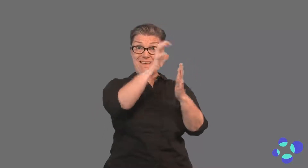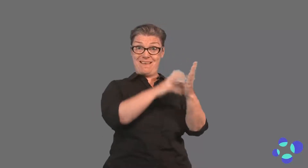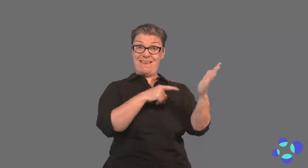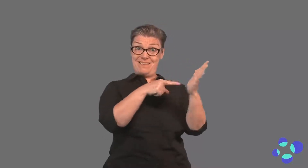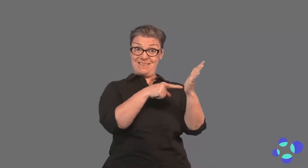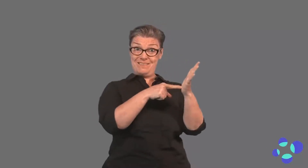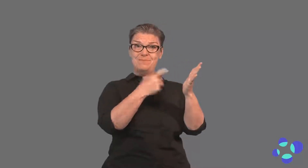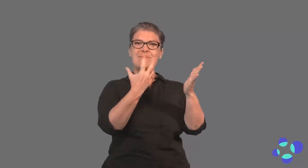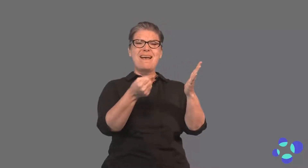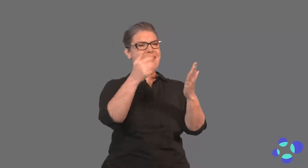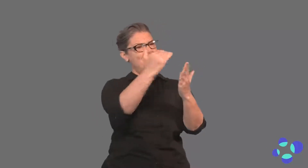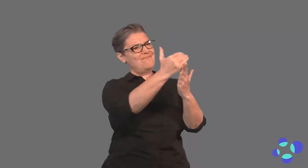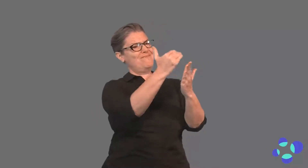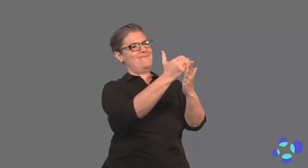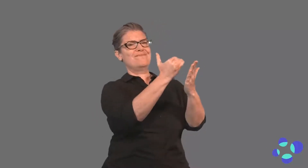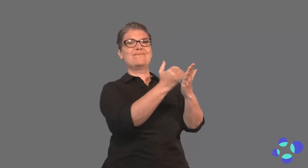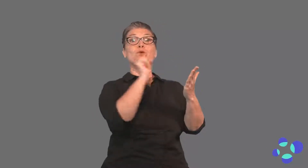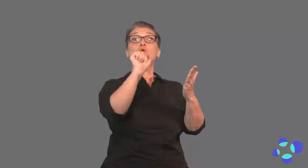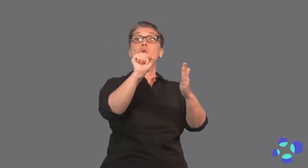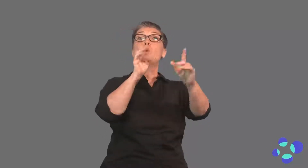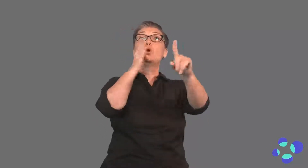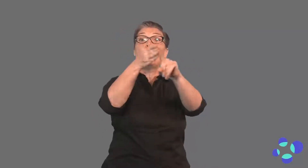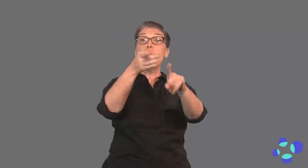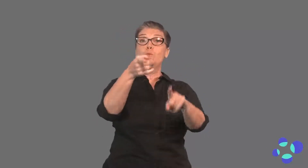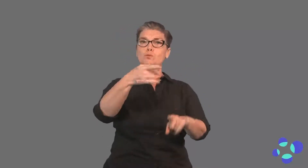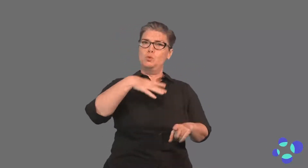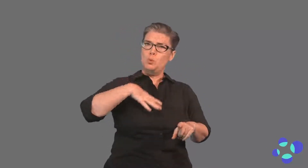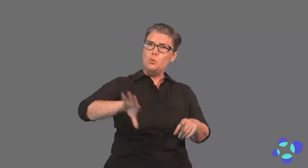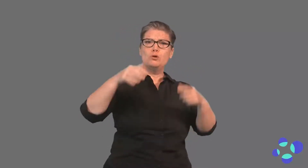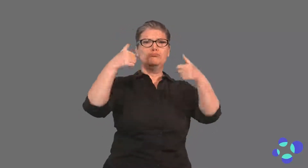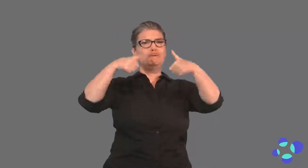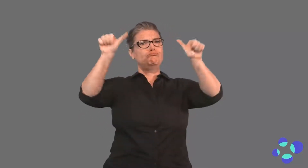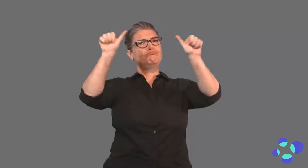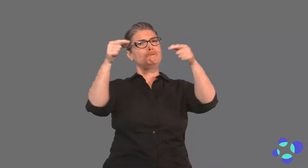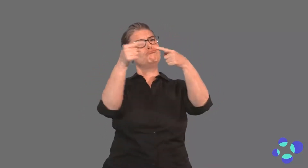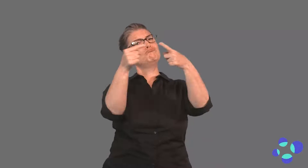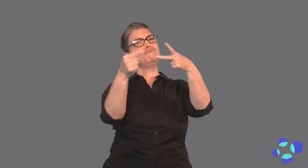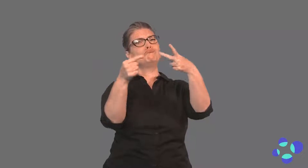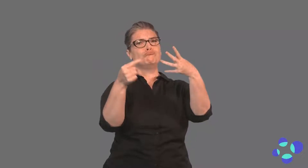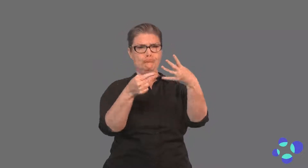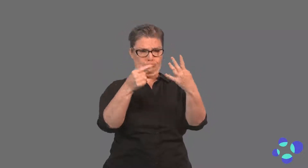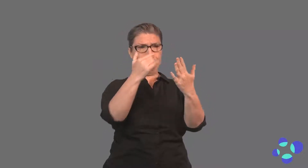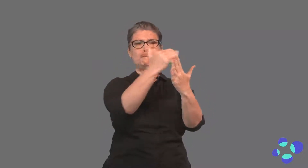NDIS plans list your goals, what you're wanting to achieve